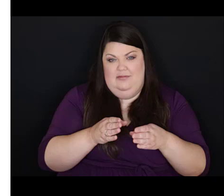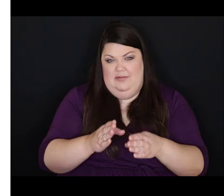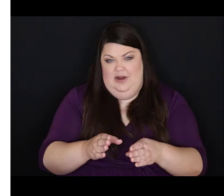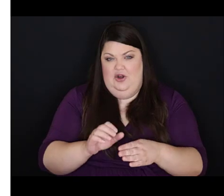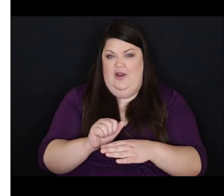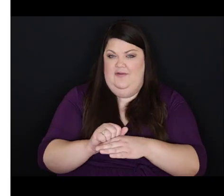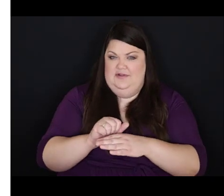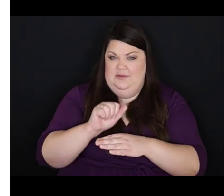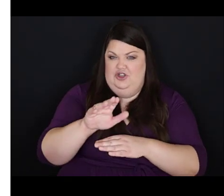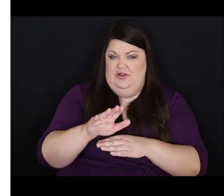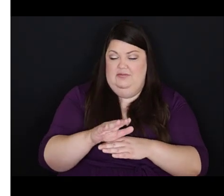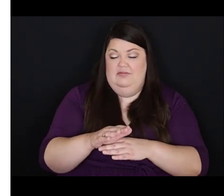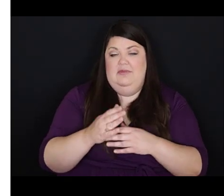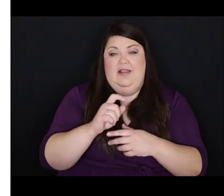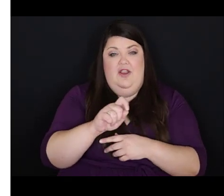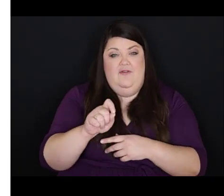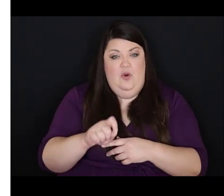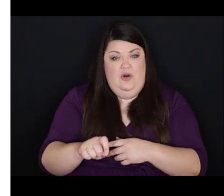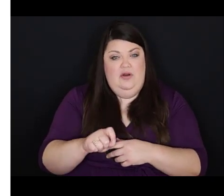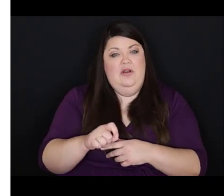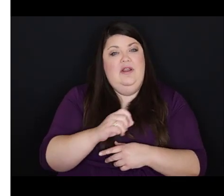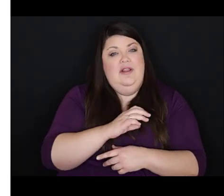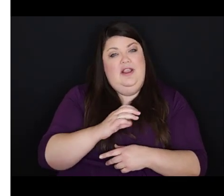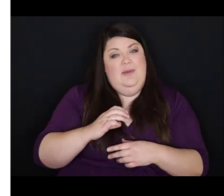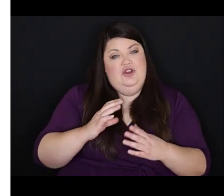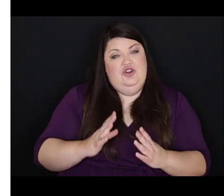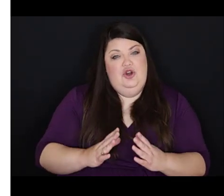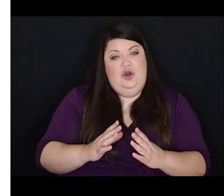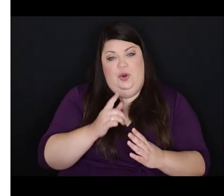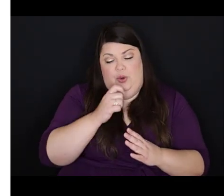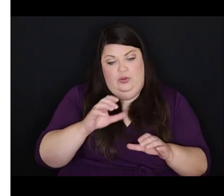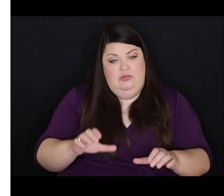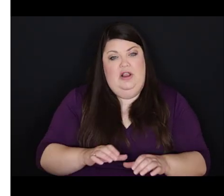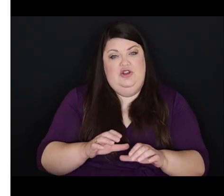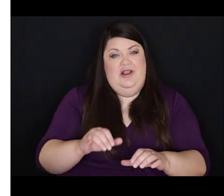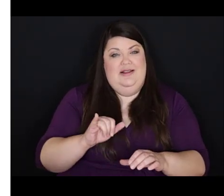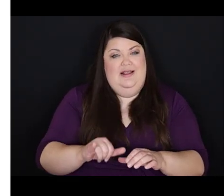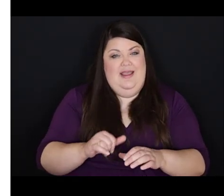Therefore, the Commissioner exercised that authority and determined that it would be